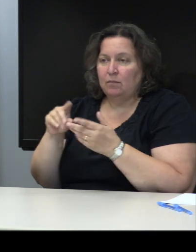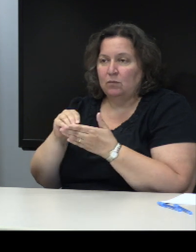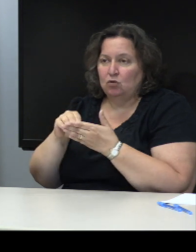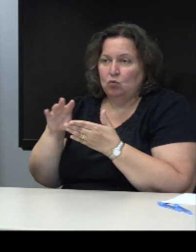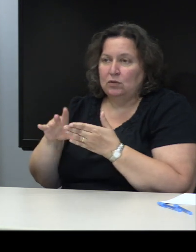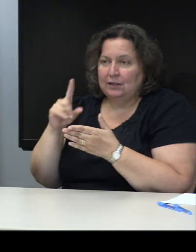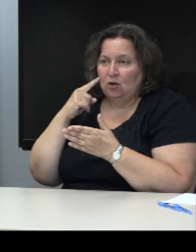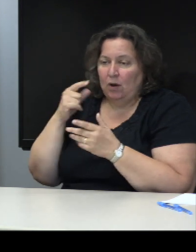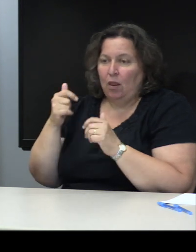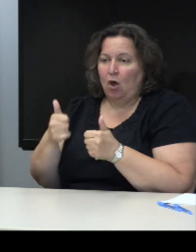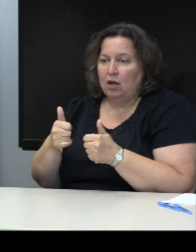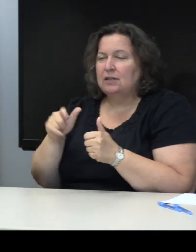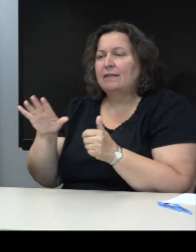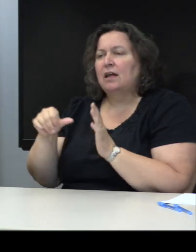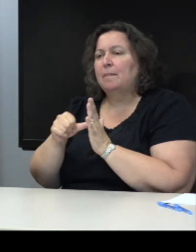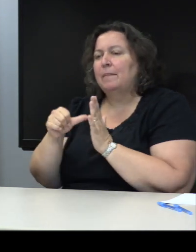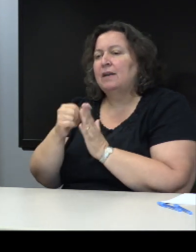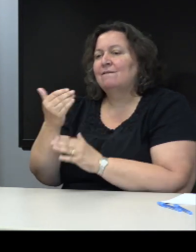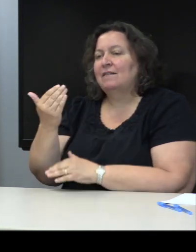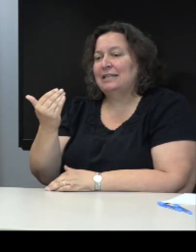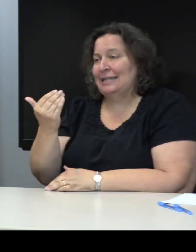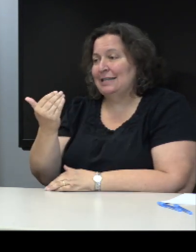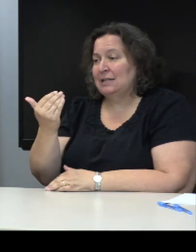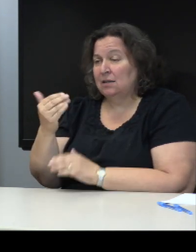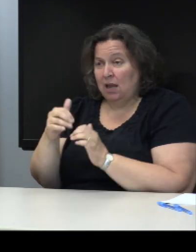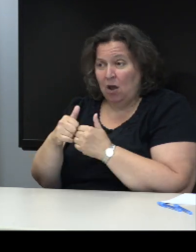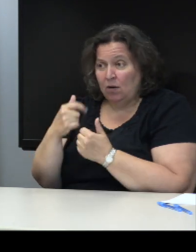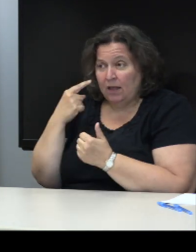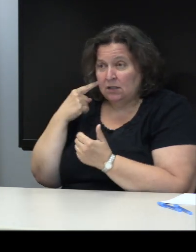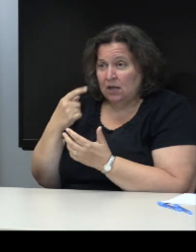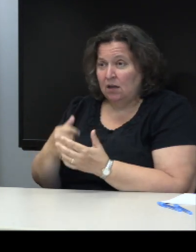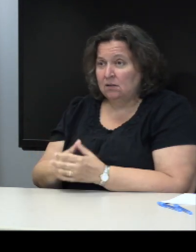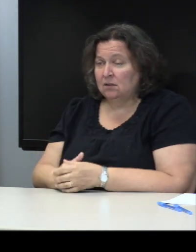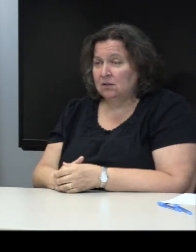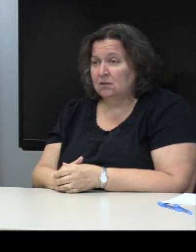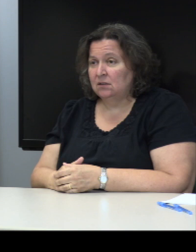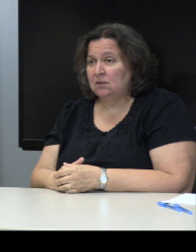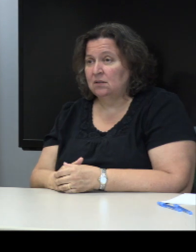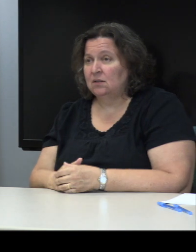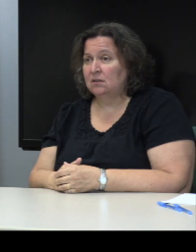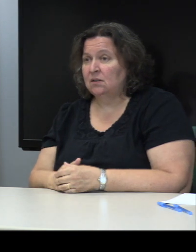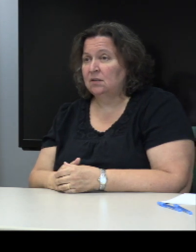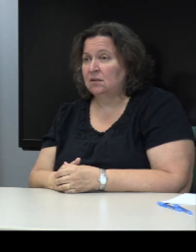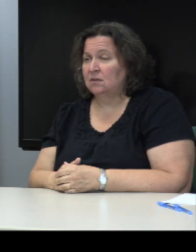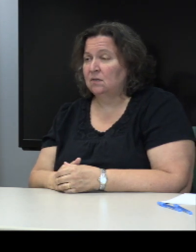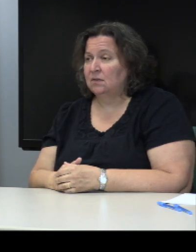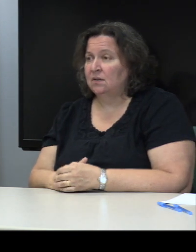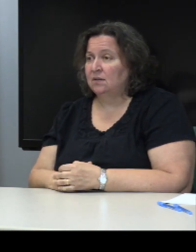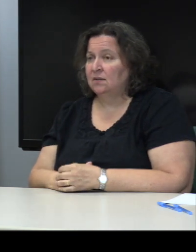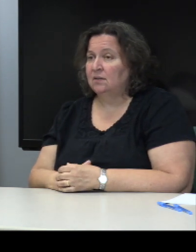And that is on page 15. How does that sound? Jay: I’m glad to hear that Norah is doing so well.